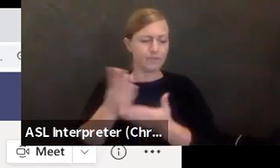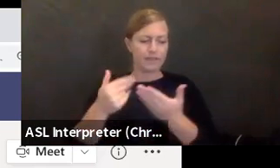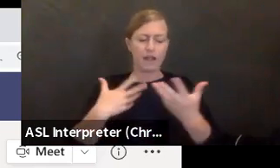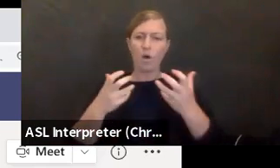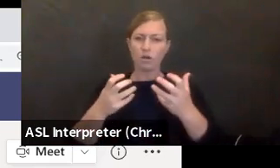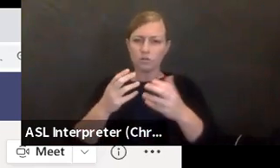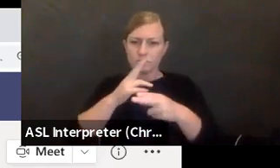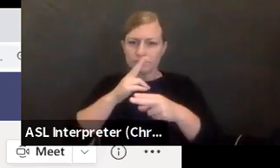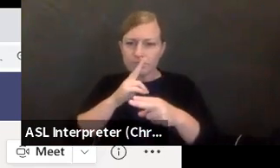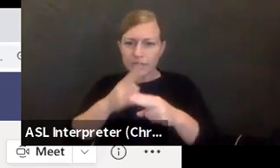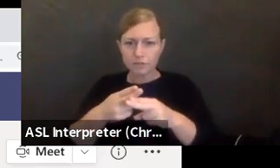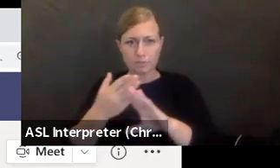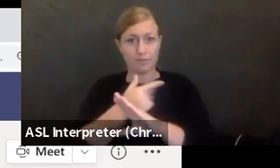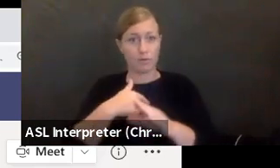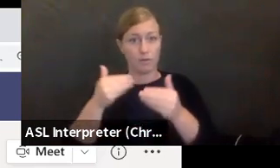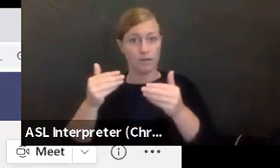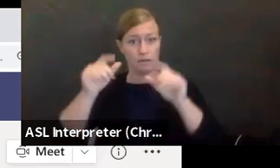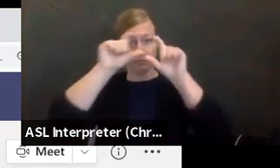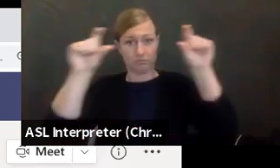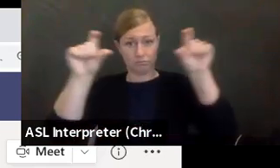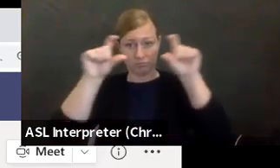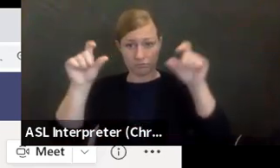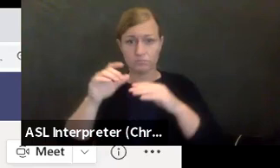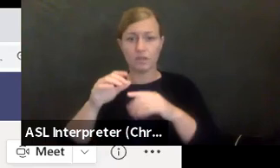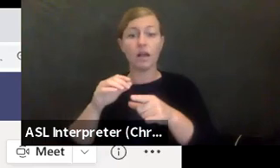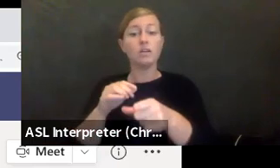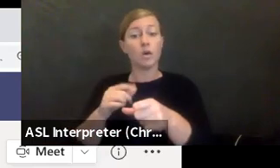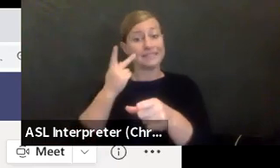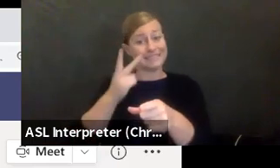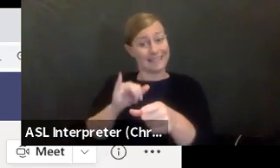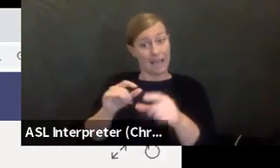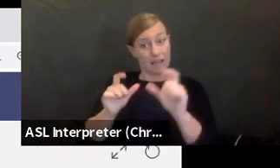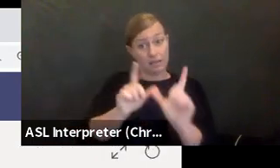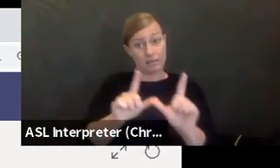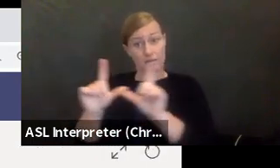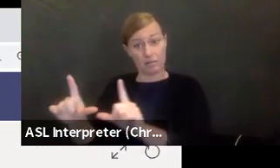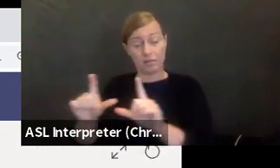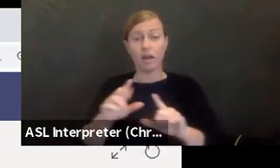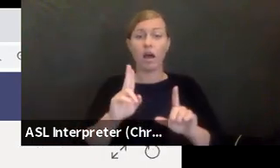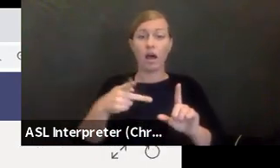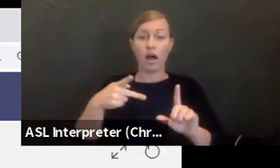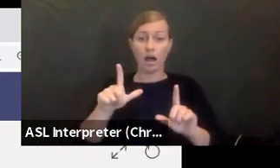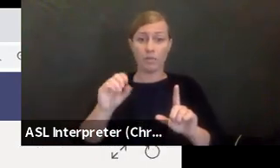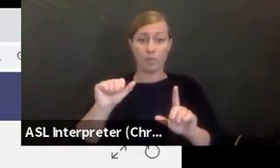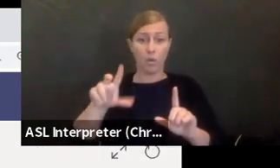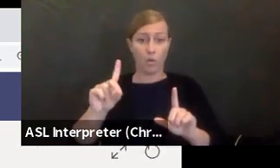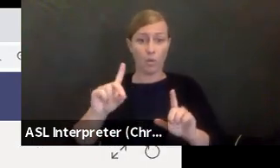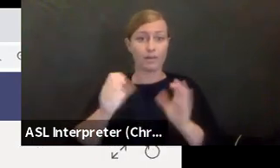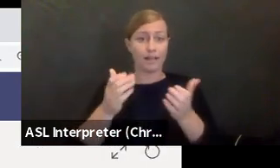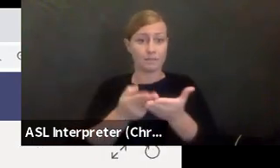I should be the only one who sees this.